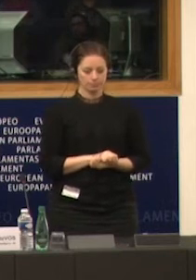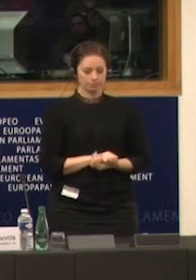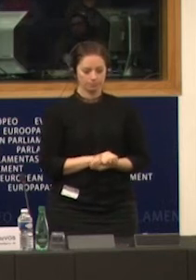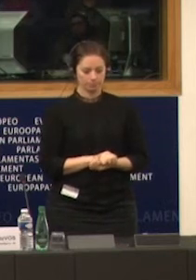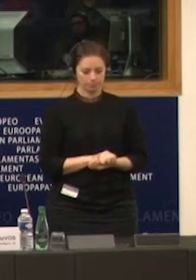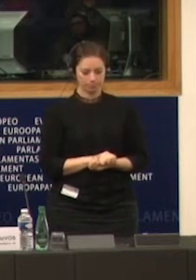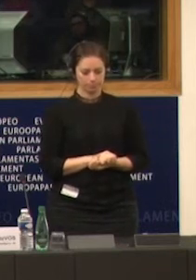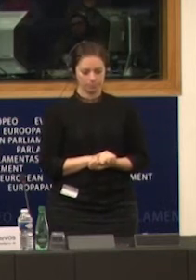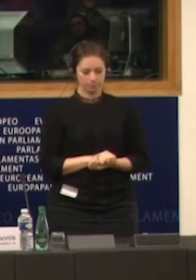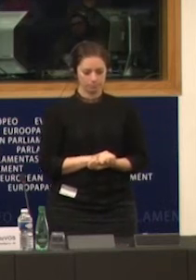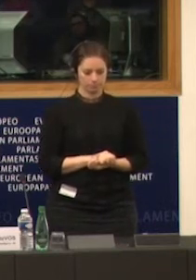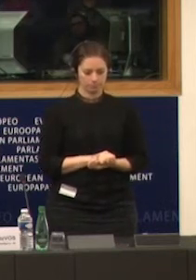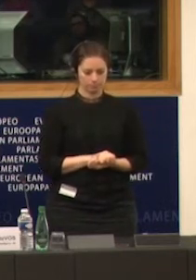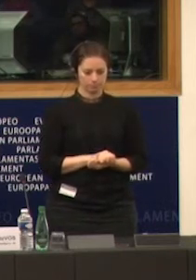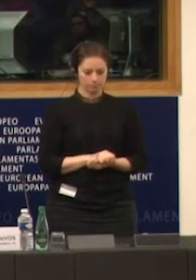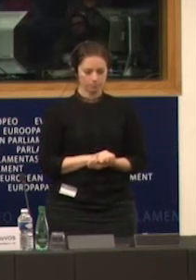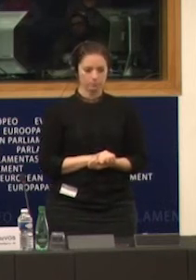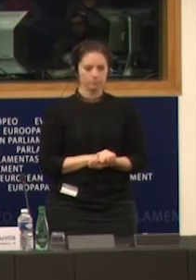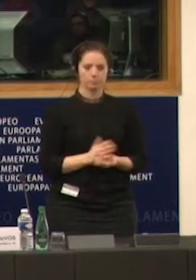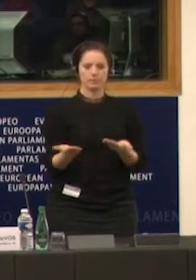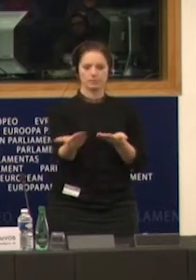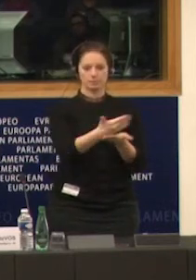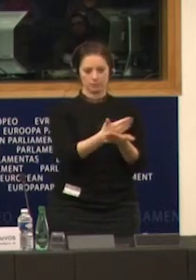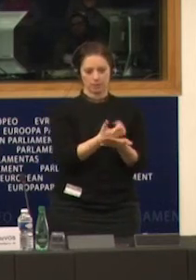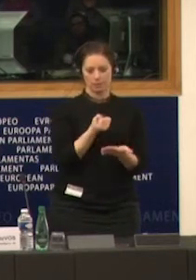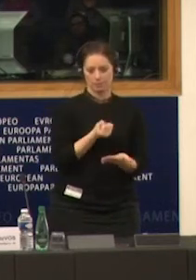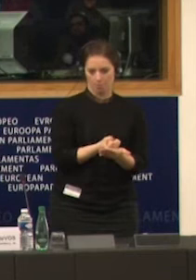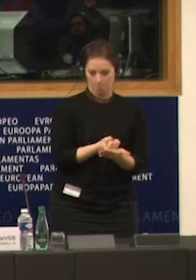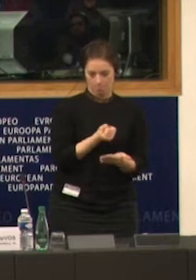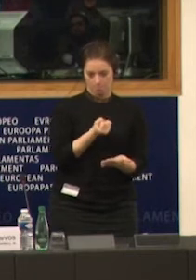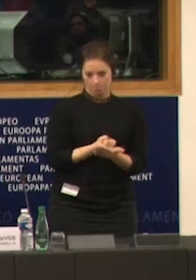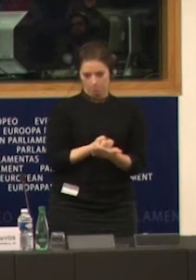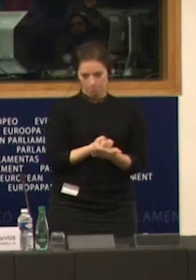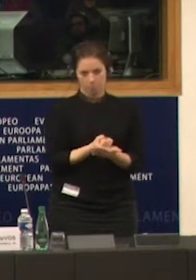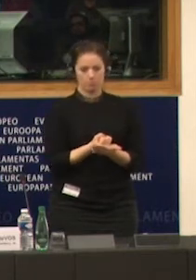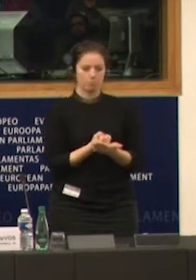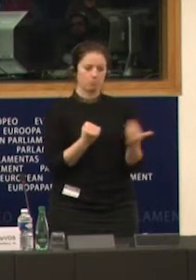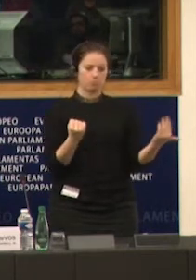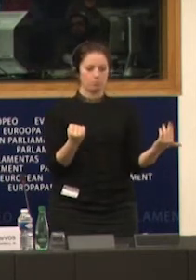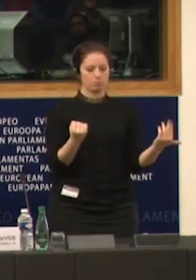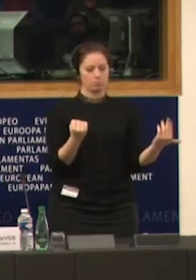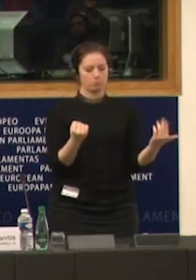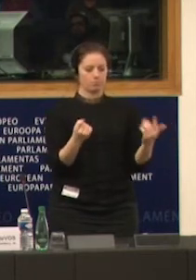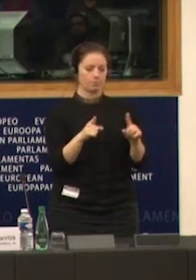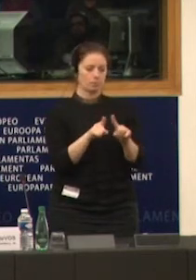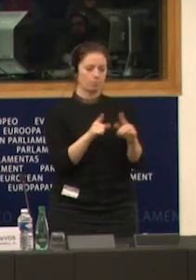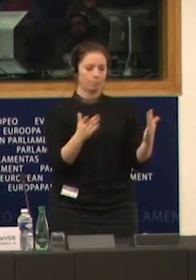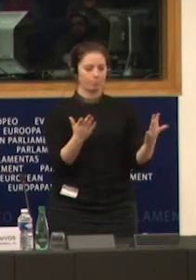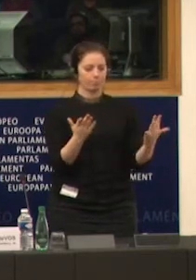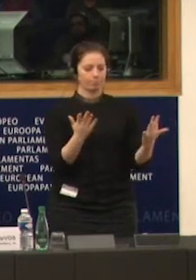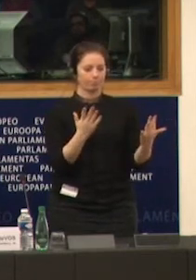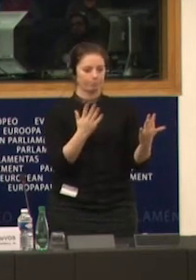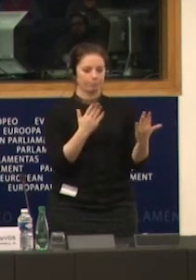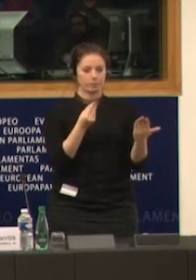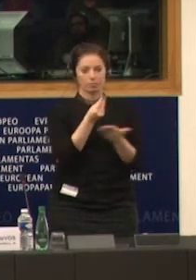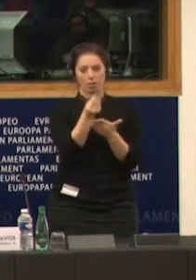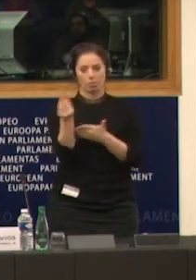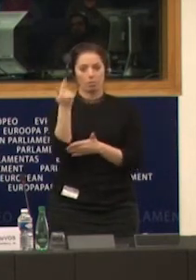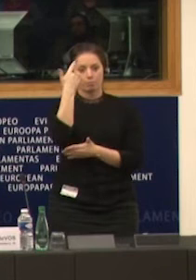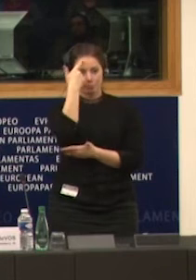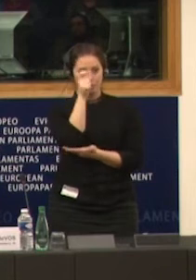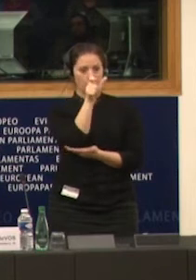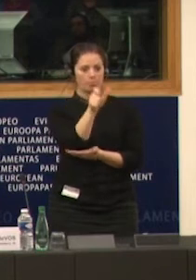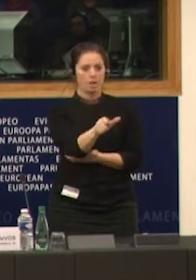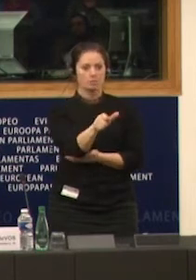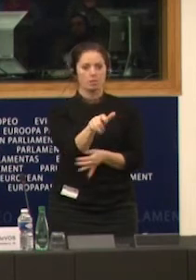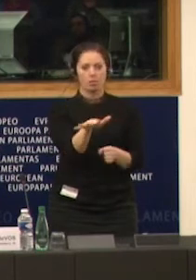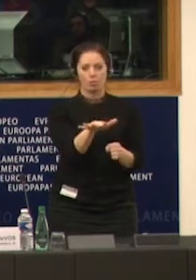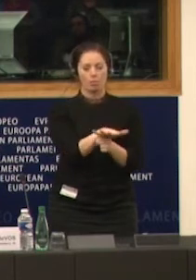And for the other ups, it was expected half of them or more than half, other clients had the obligation to accept